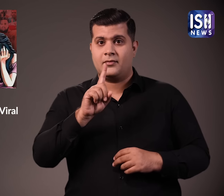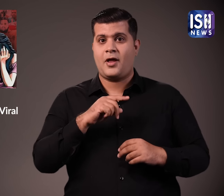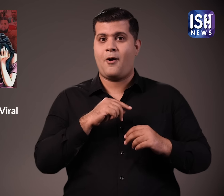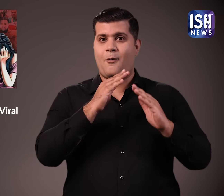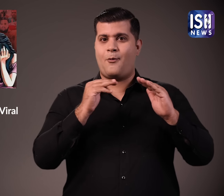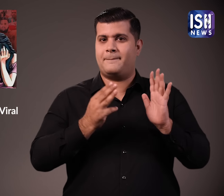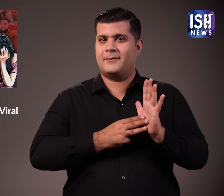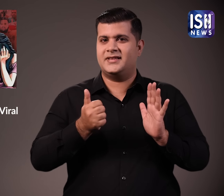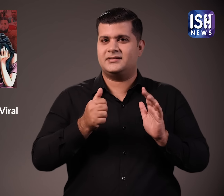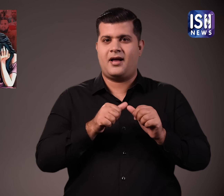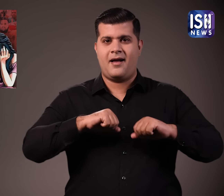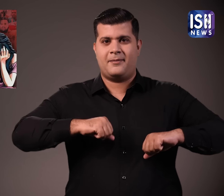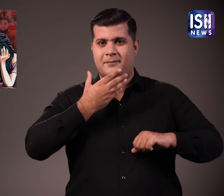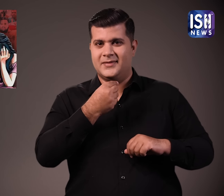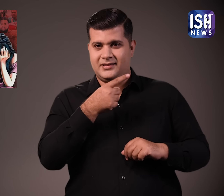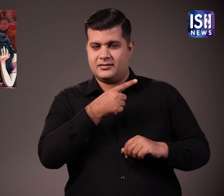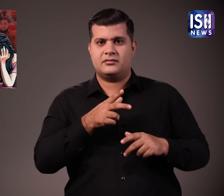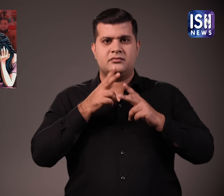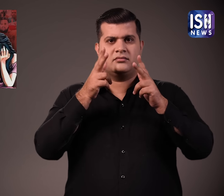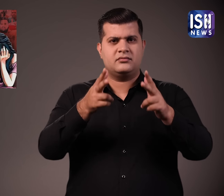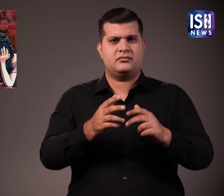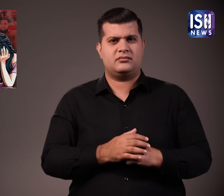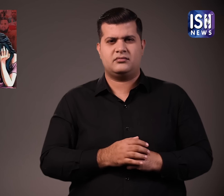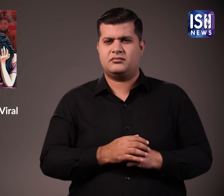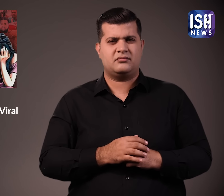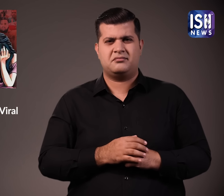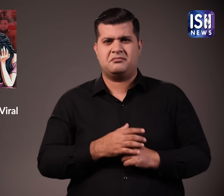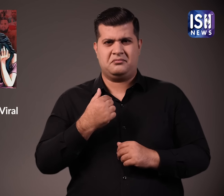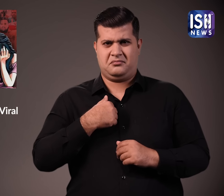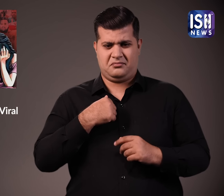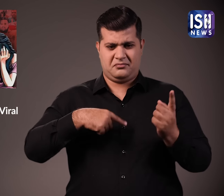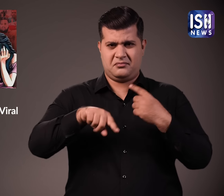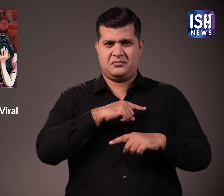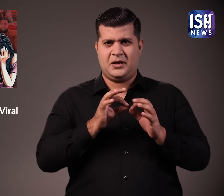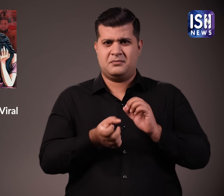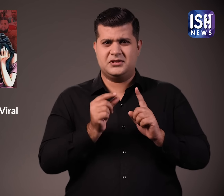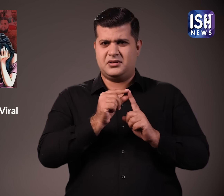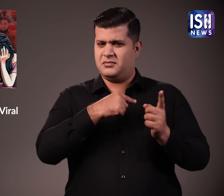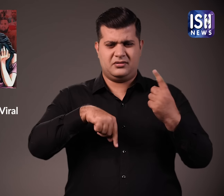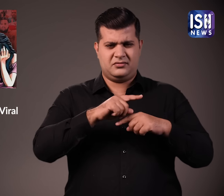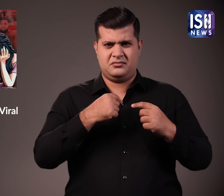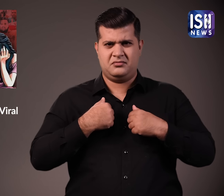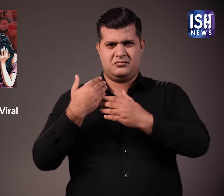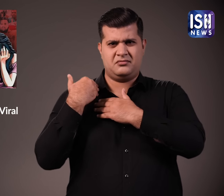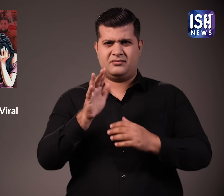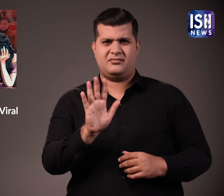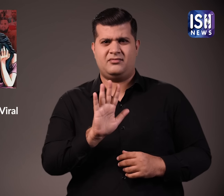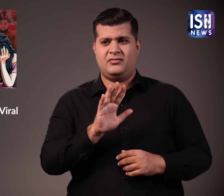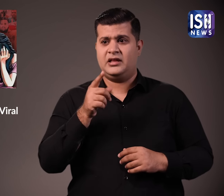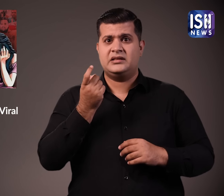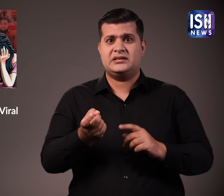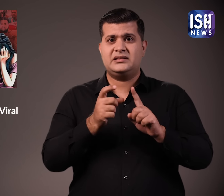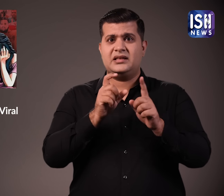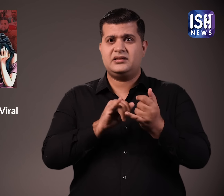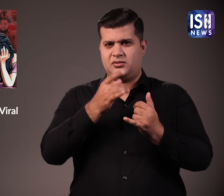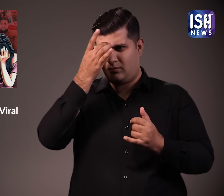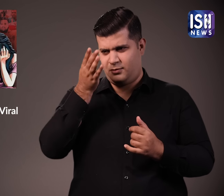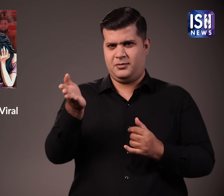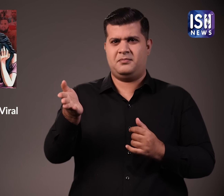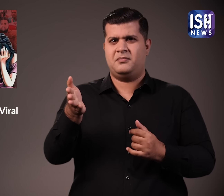Home Minister Amit Shah said that this issue is not BJP's responsibility and it is JD (S)'s issue.